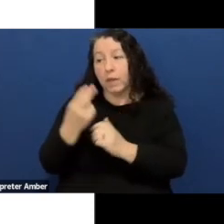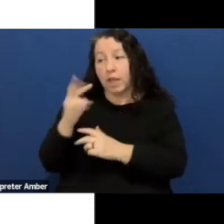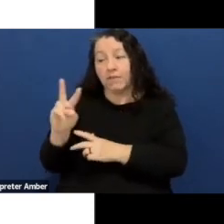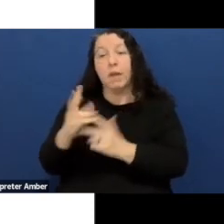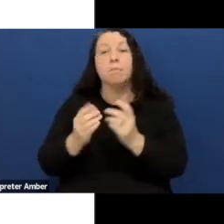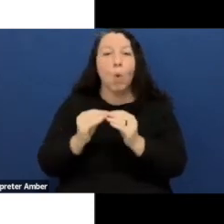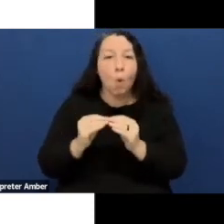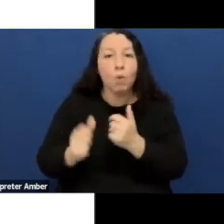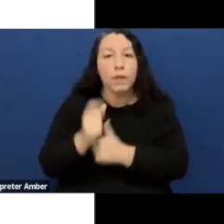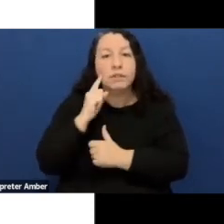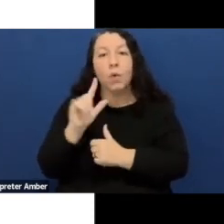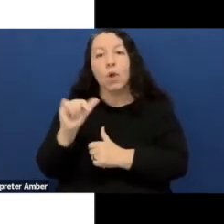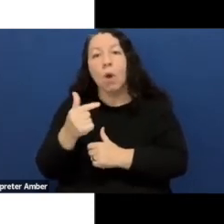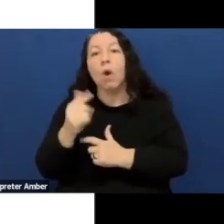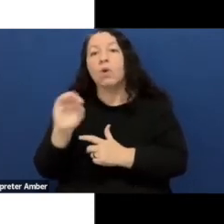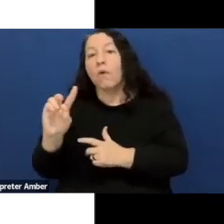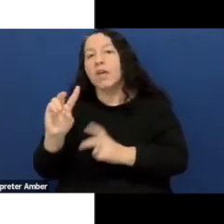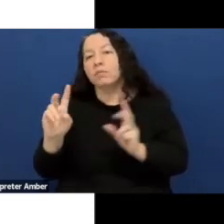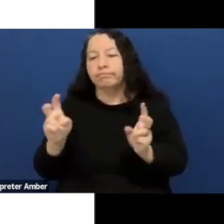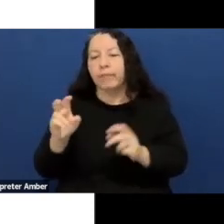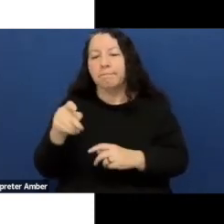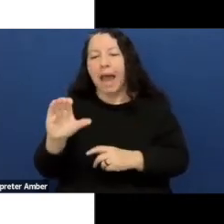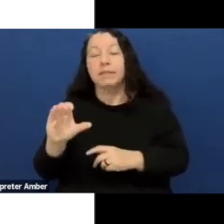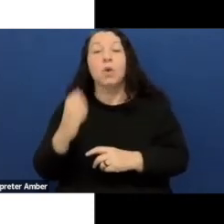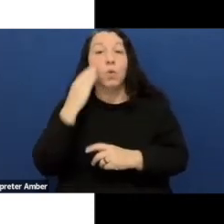So in the last minute, I'll just talk about why this might be, there are a lot of reasons